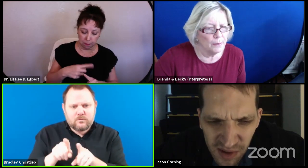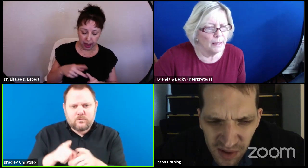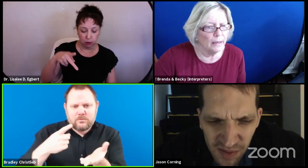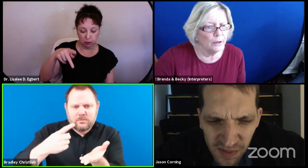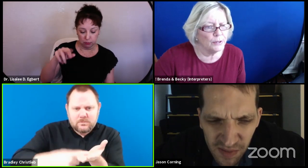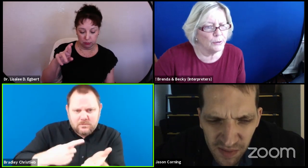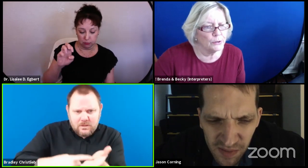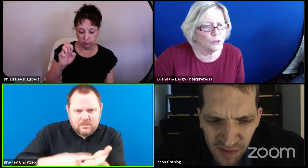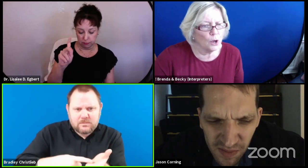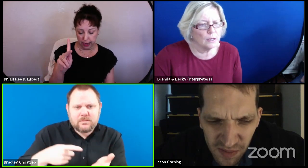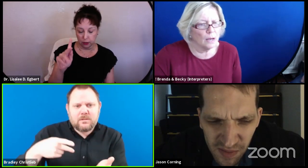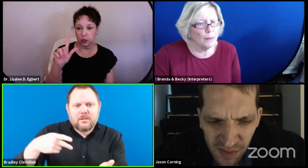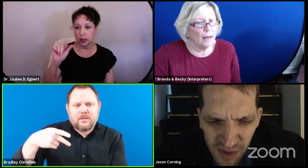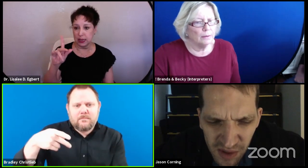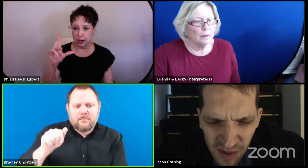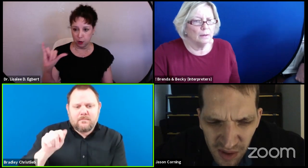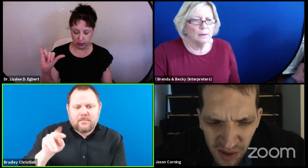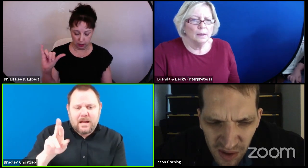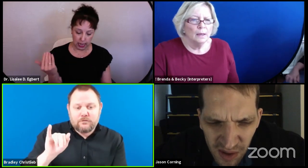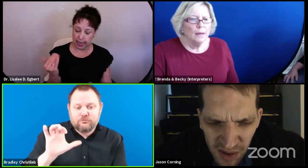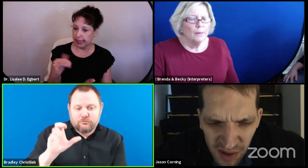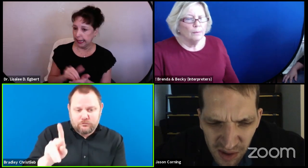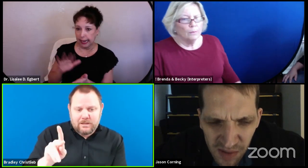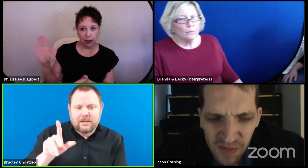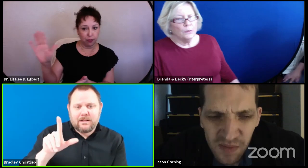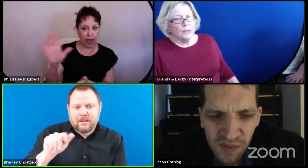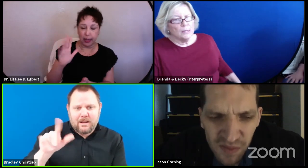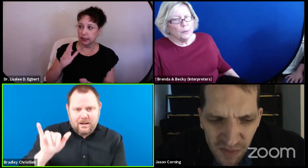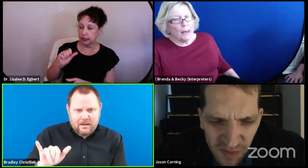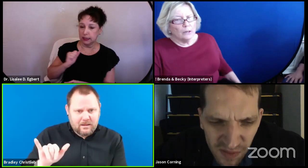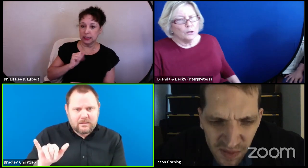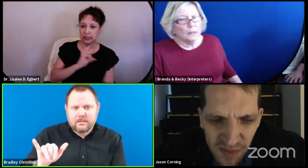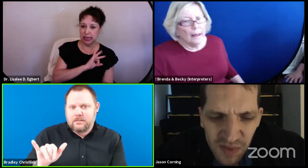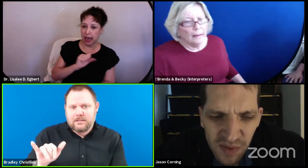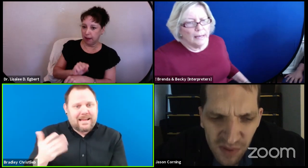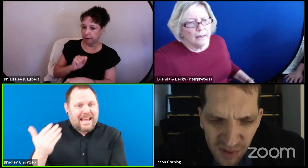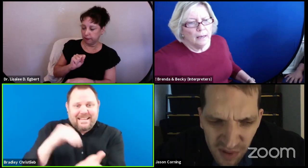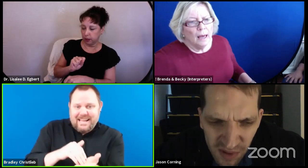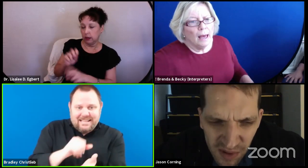And I also talked about this with Patrick Lally.